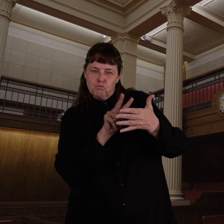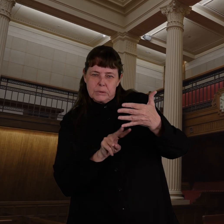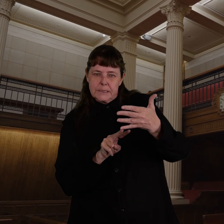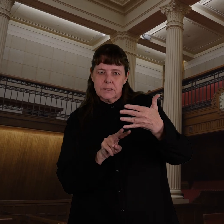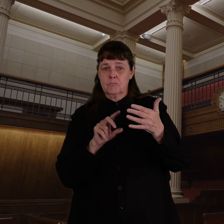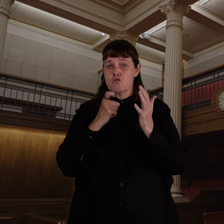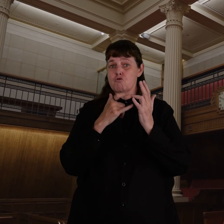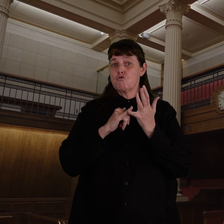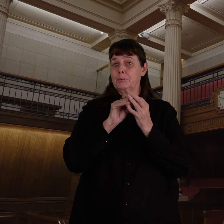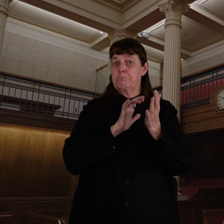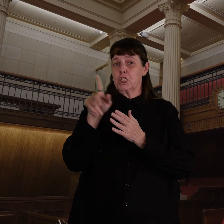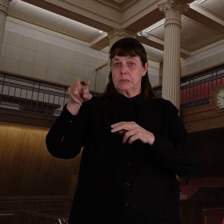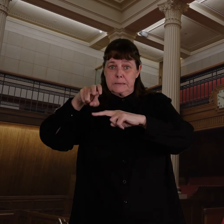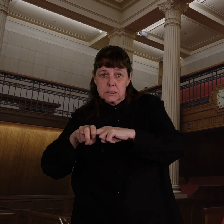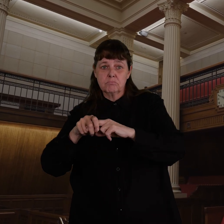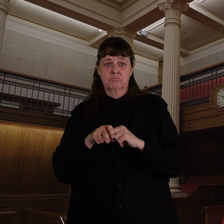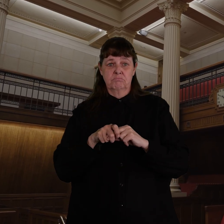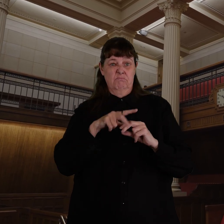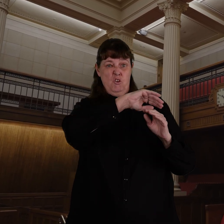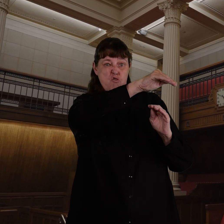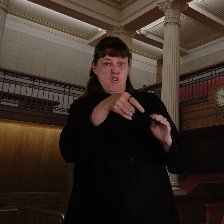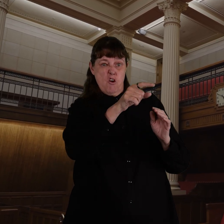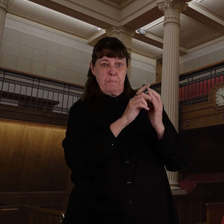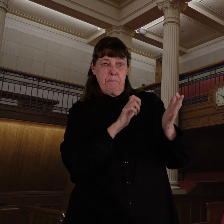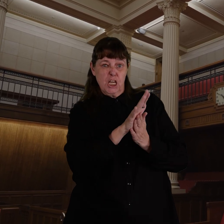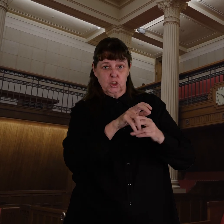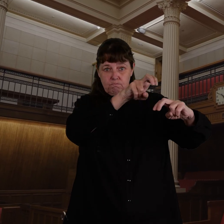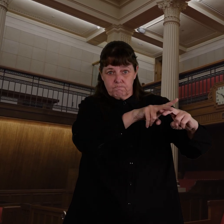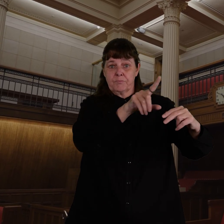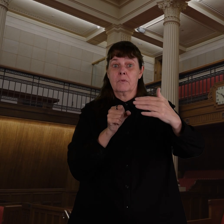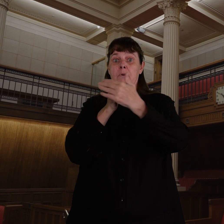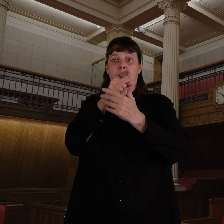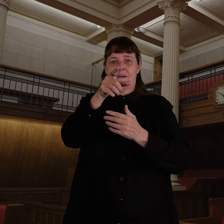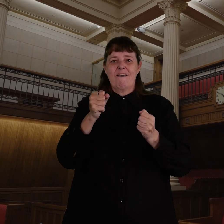and visit the Legislative Council. We've had a look at the public gallery and the seating on